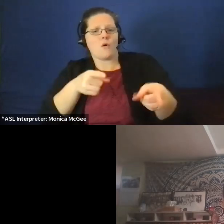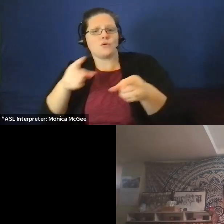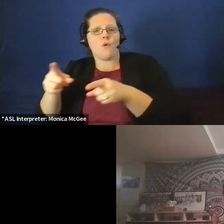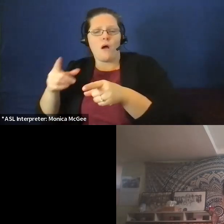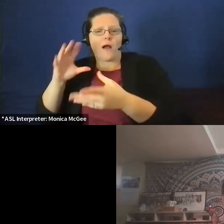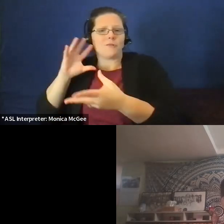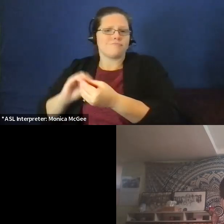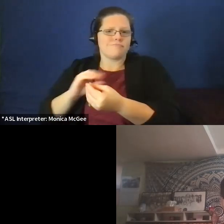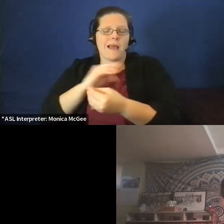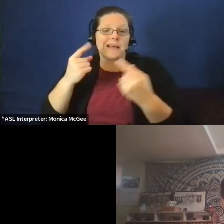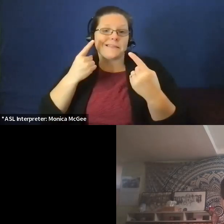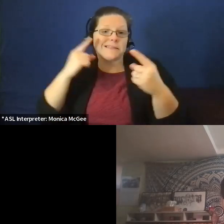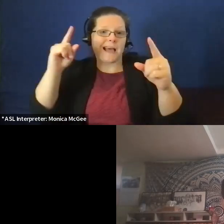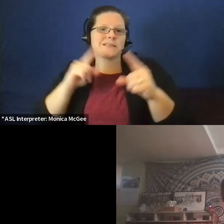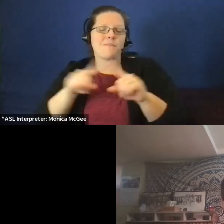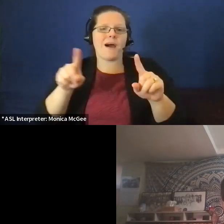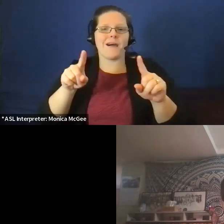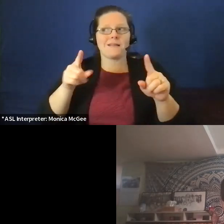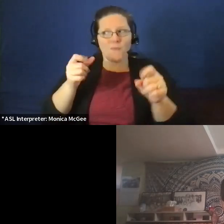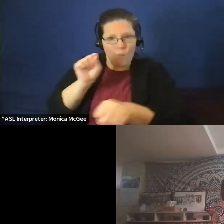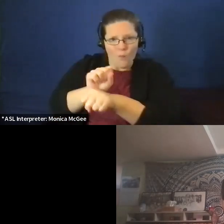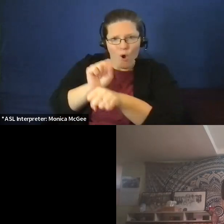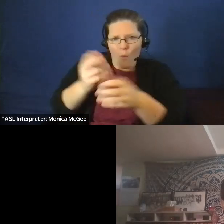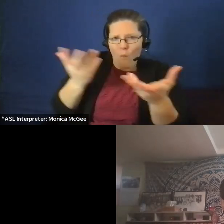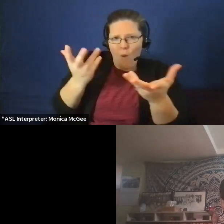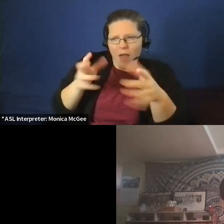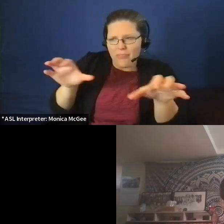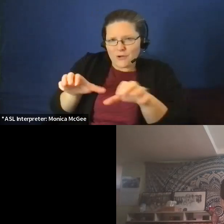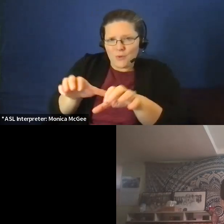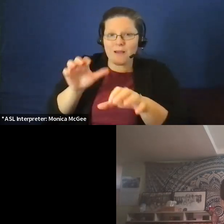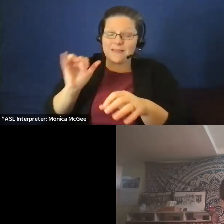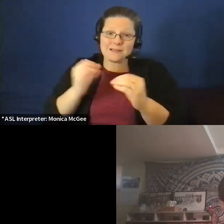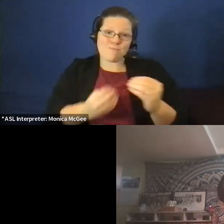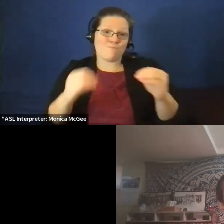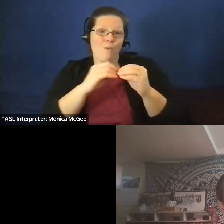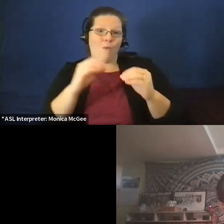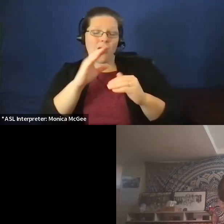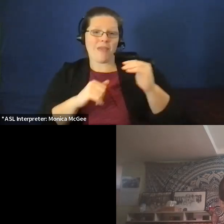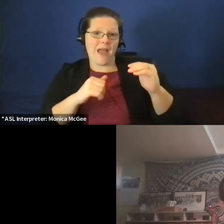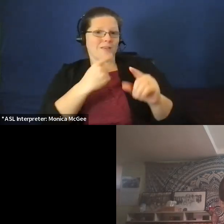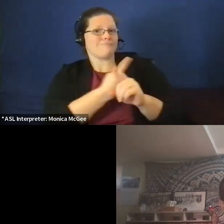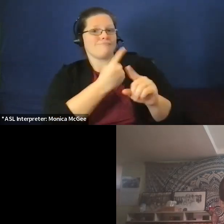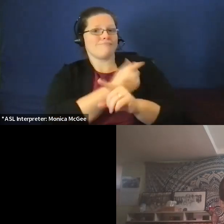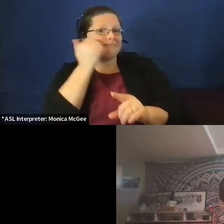Florida are helping people right now. It's incredible work. You want to share some of the successes and just --